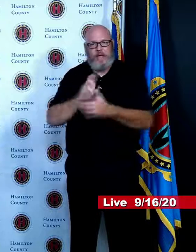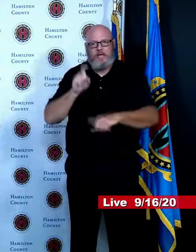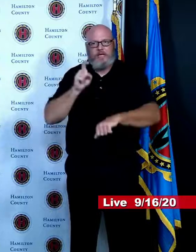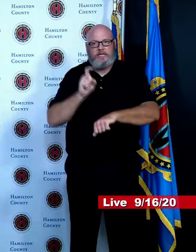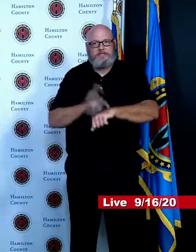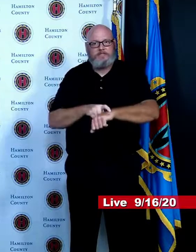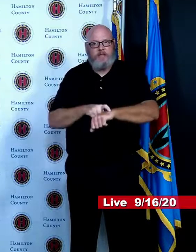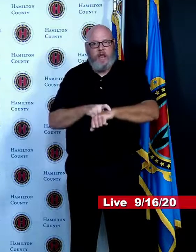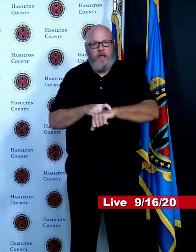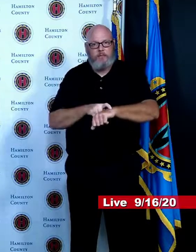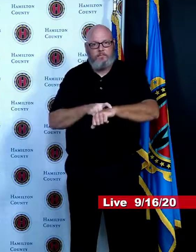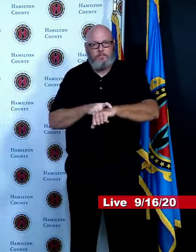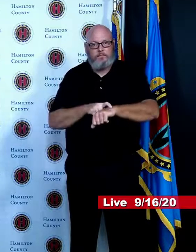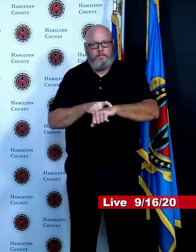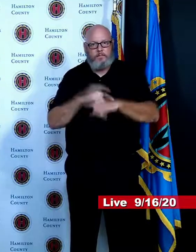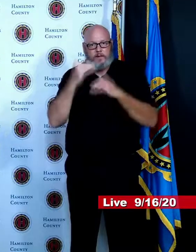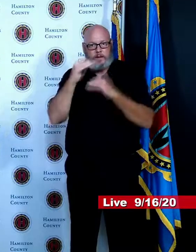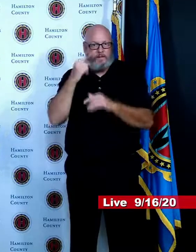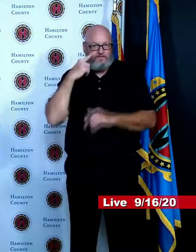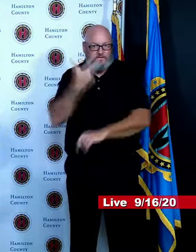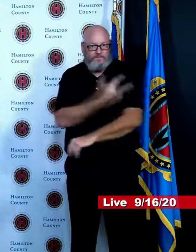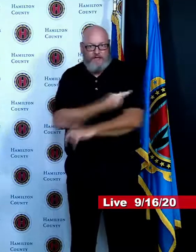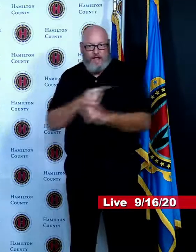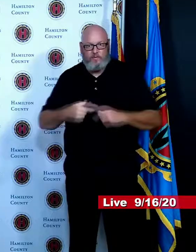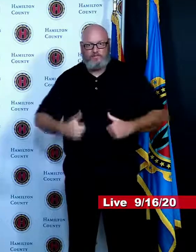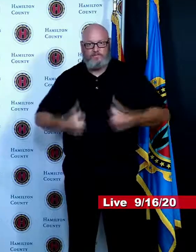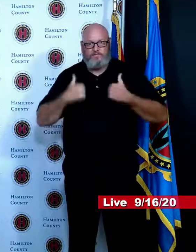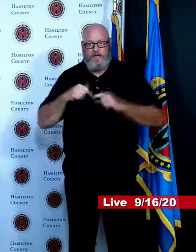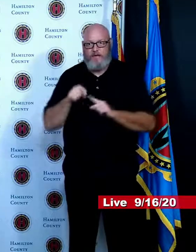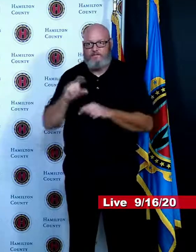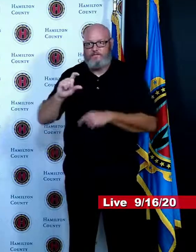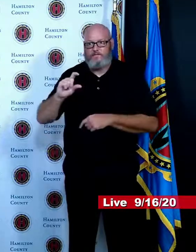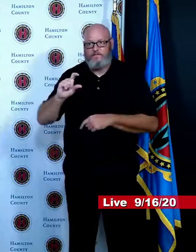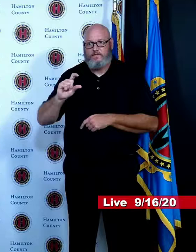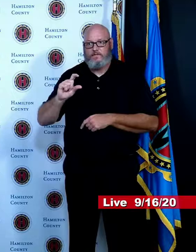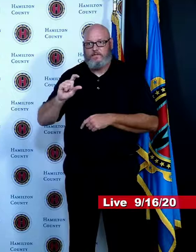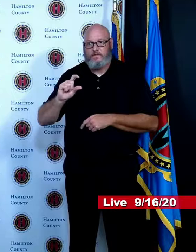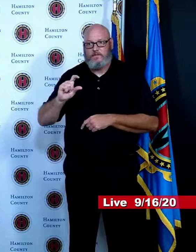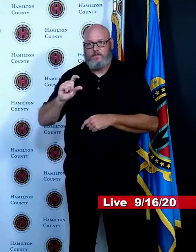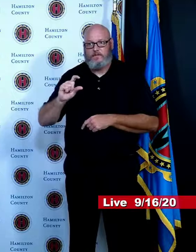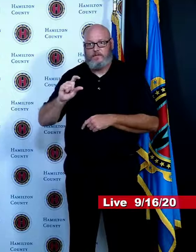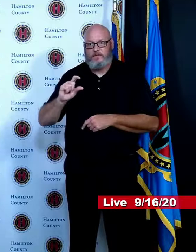what we are doing thank you and then I don't remember who was talking about